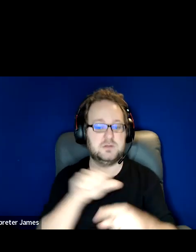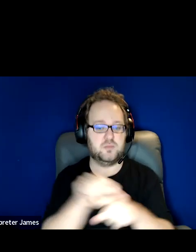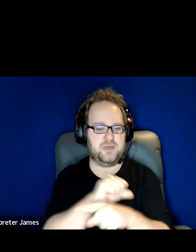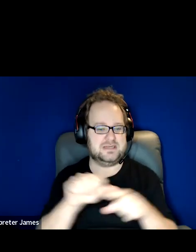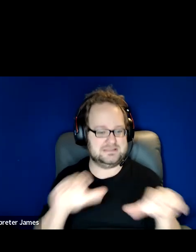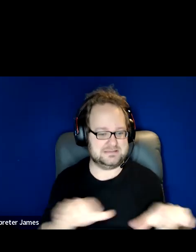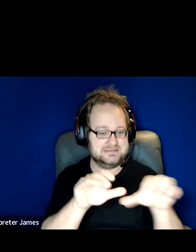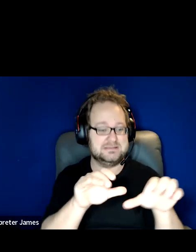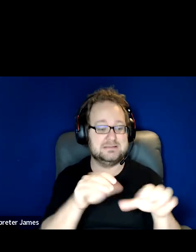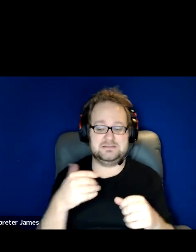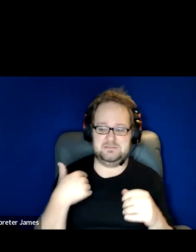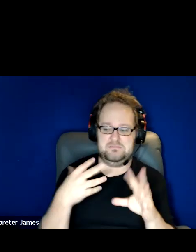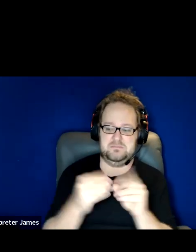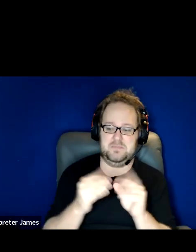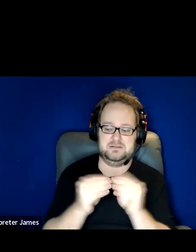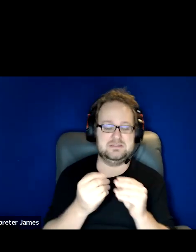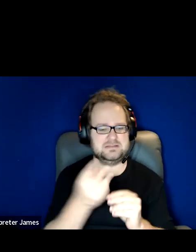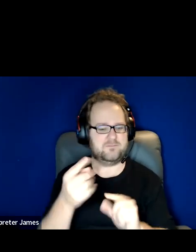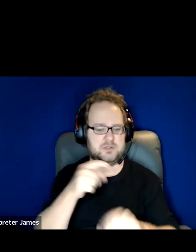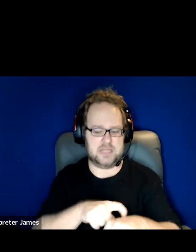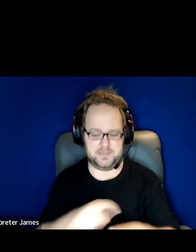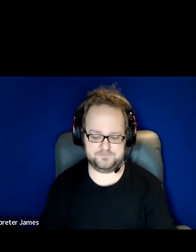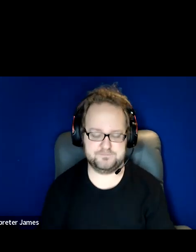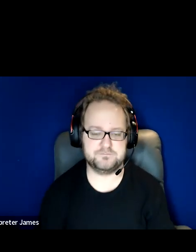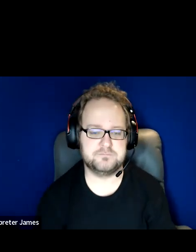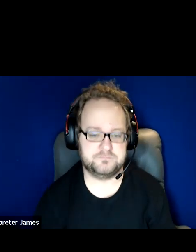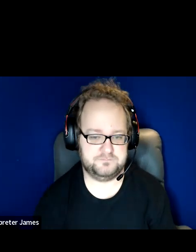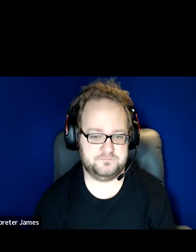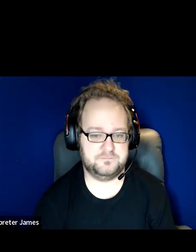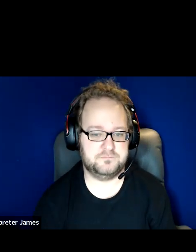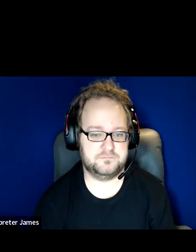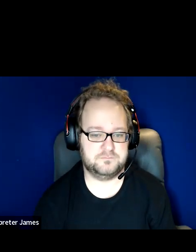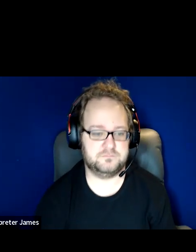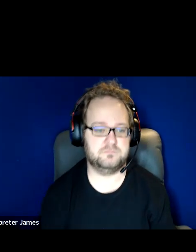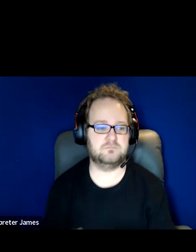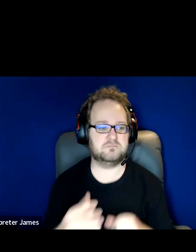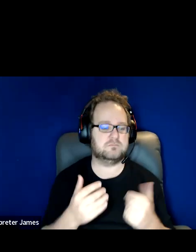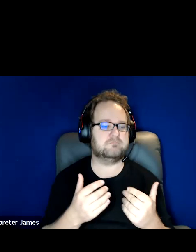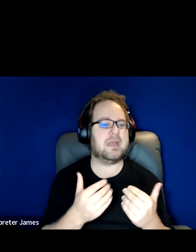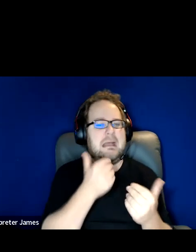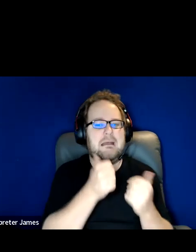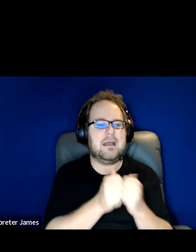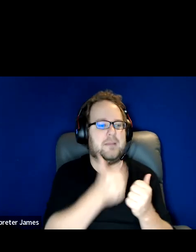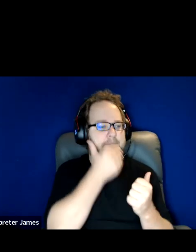last several months to talk through the best way to recommend these vaccines to protect the